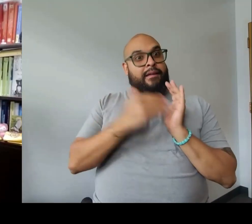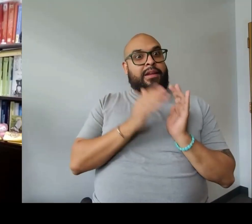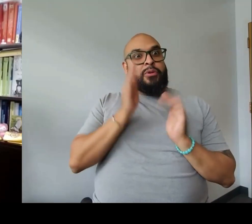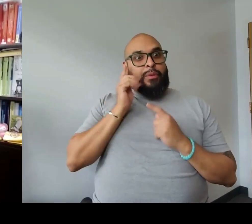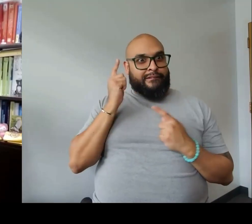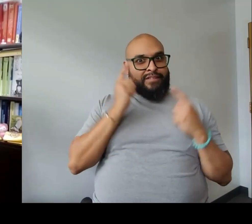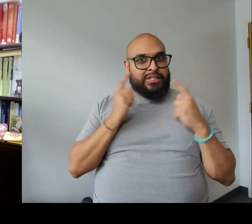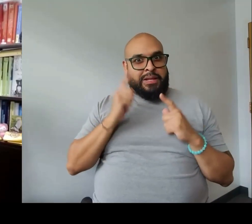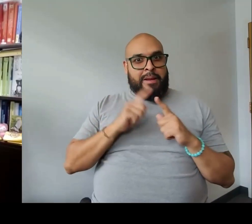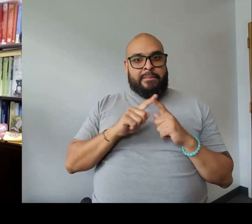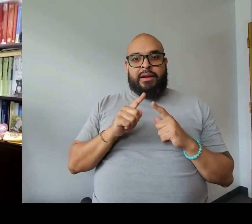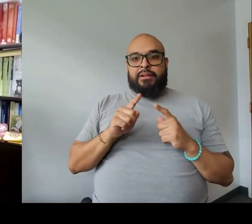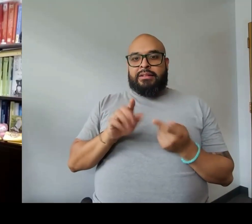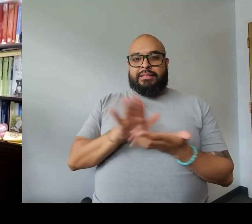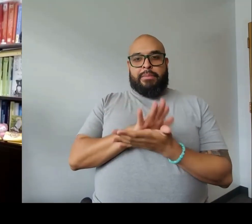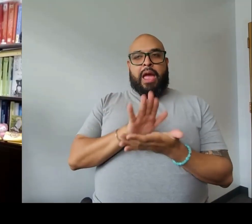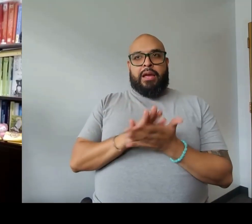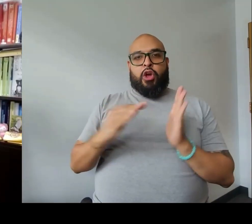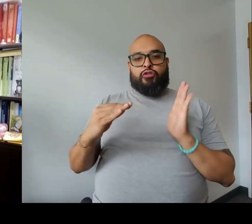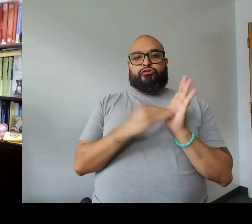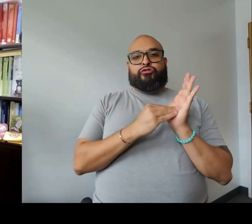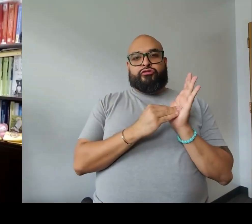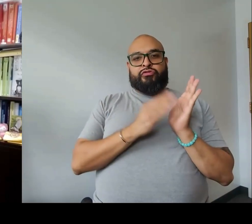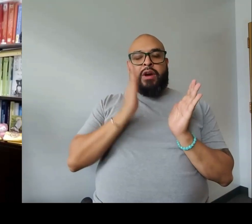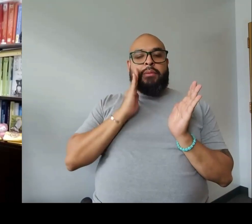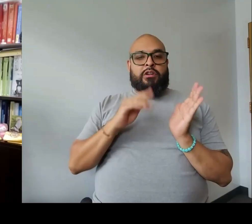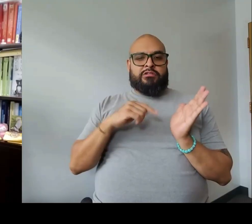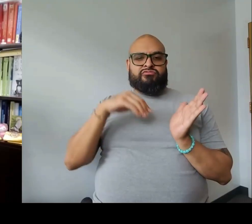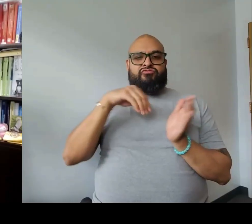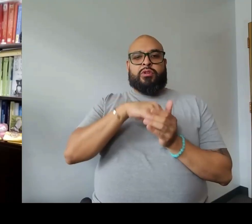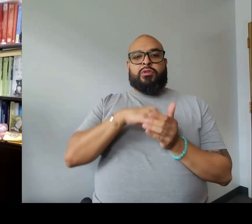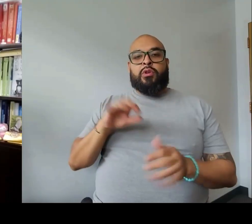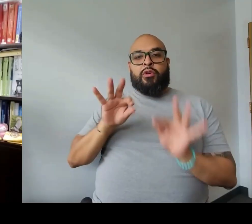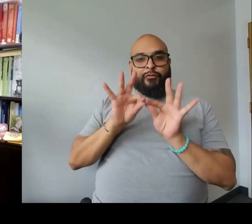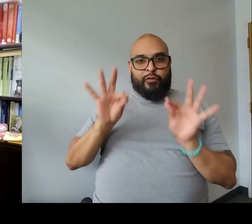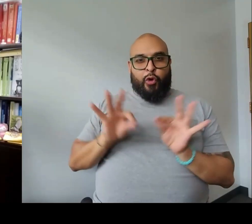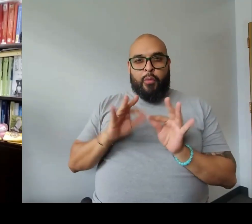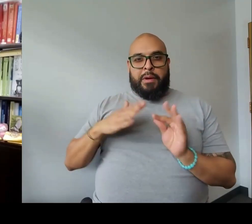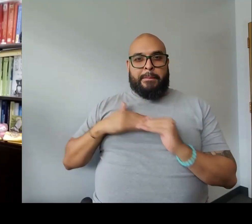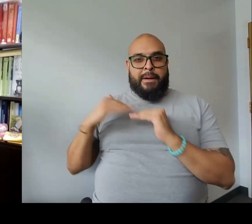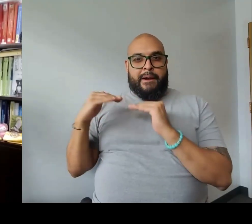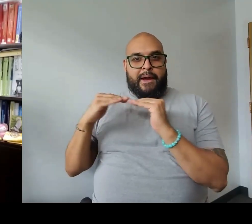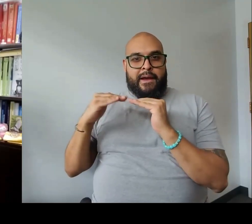I will put in the handout form. My colleague had this great suggestion.